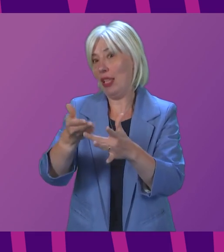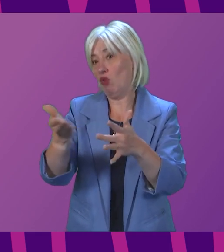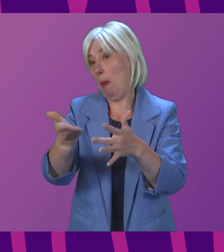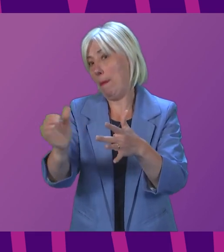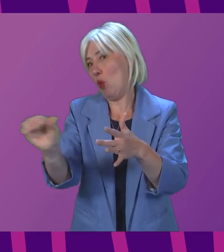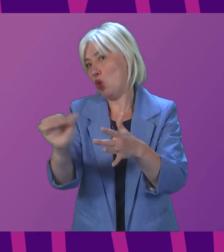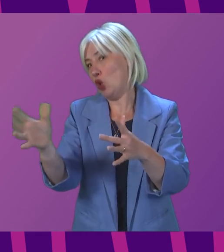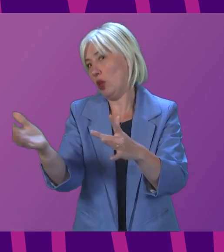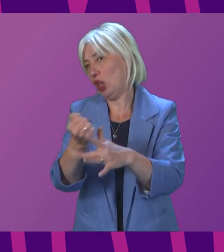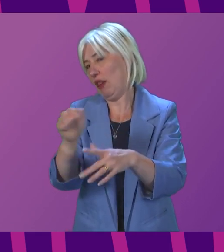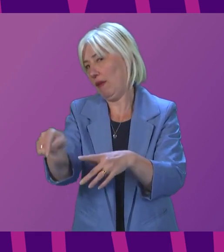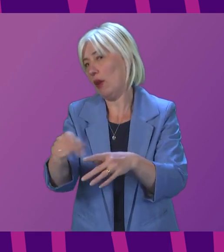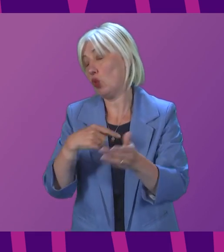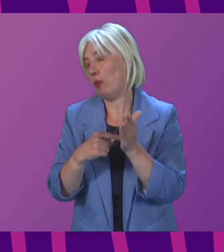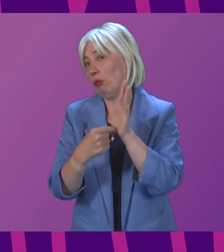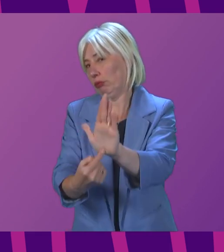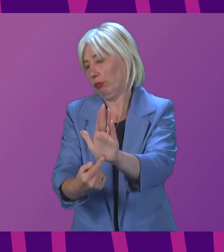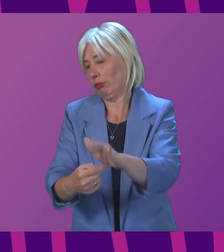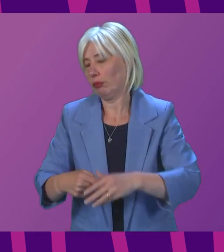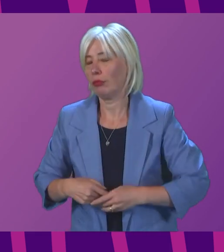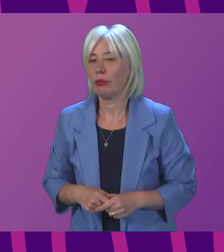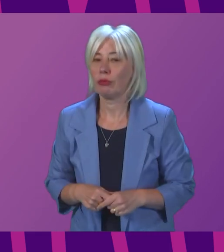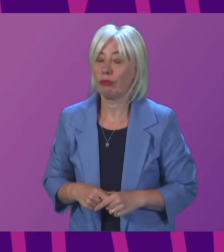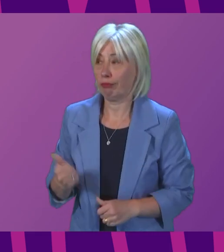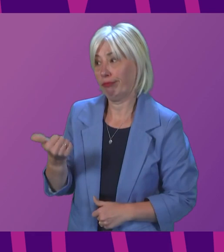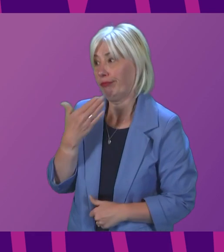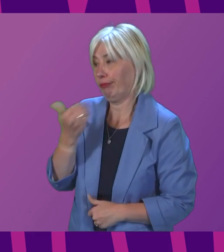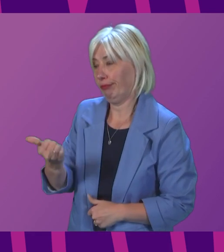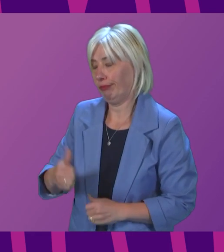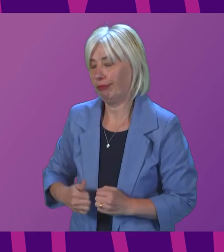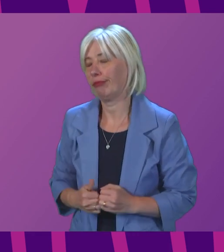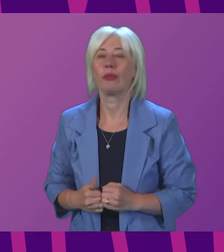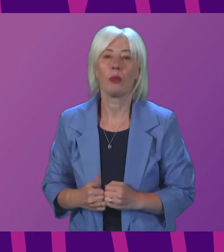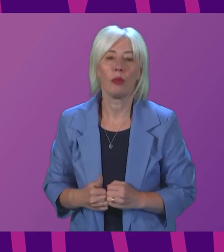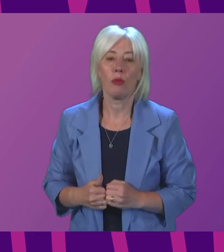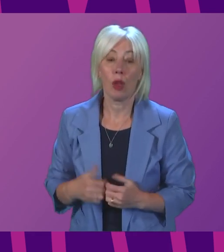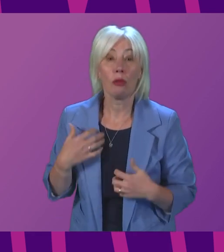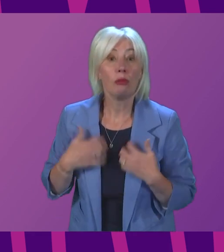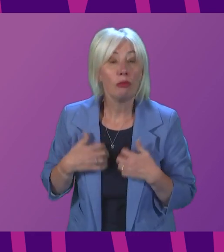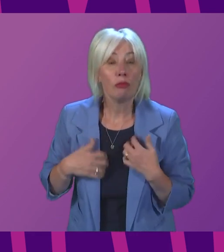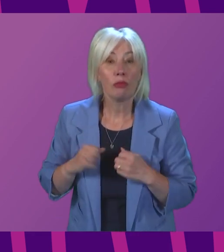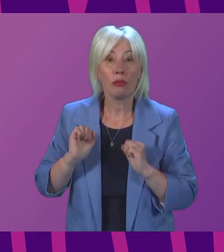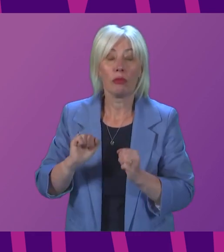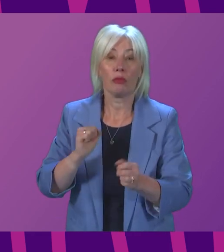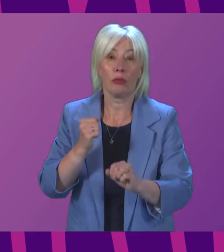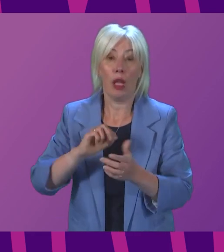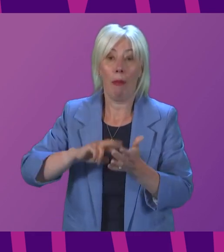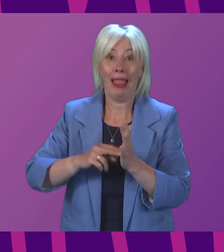to be met. I look forward to the publication of the plan next week.